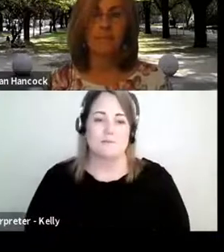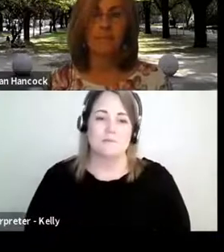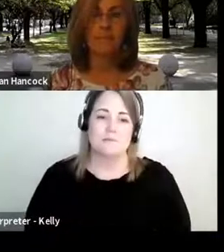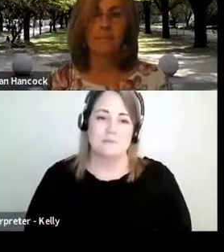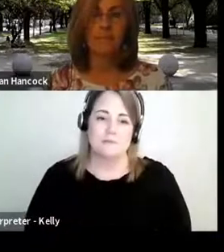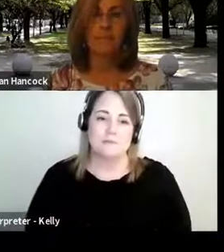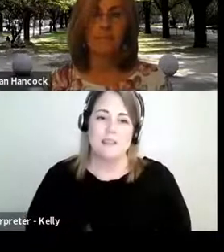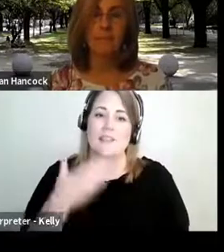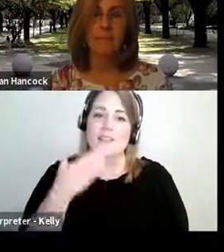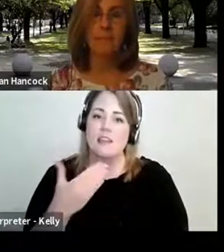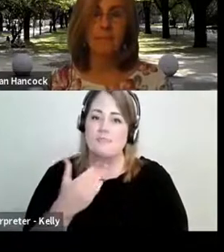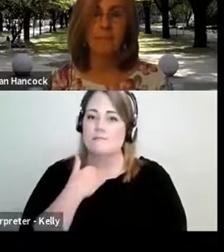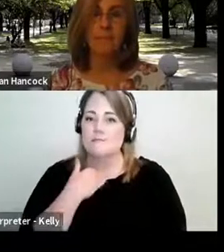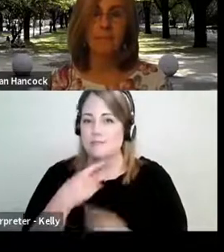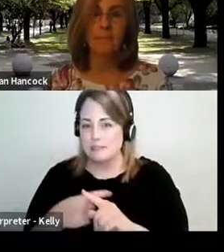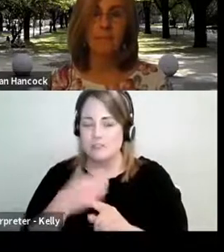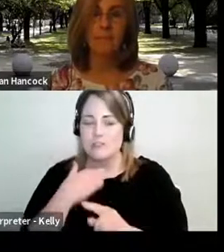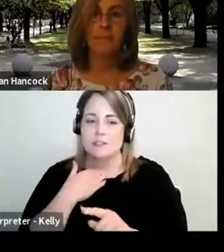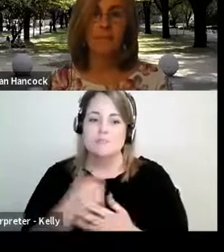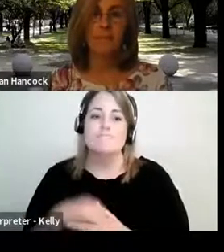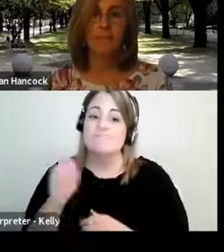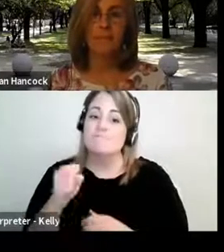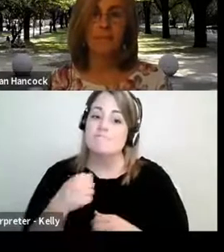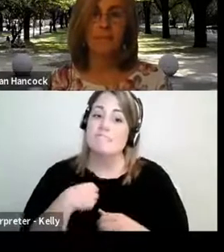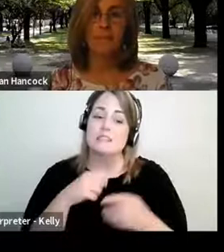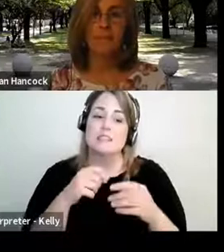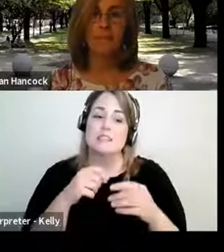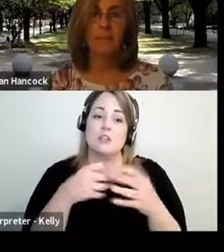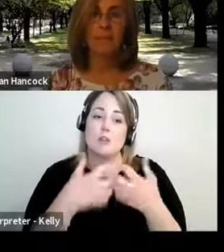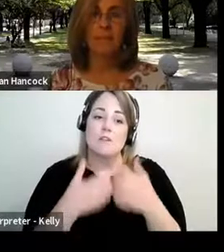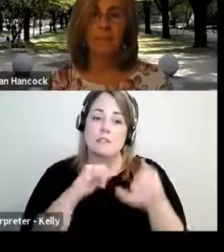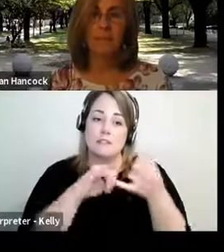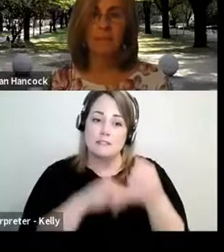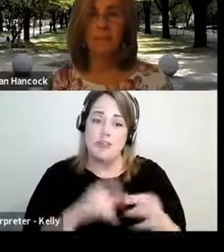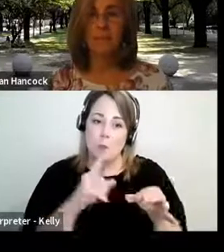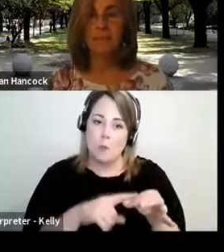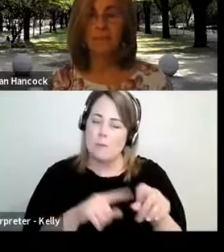Yes. At USQ we've gone down a different path to some of the universities. So